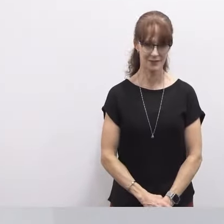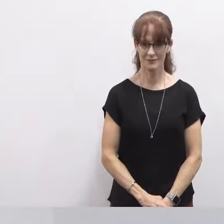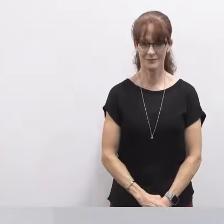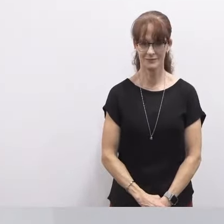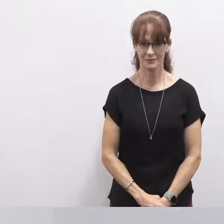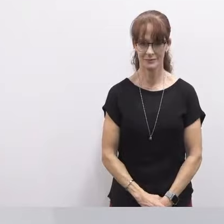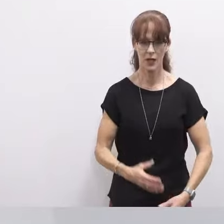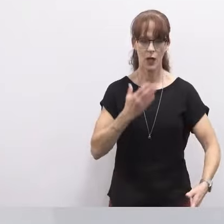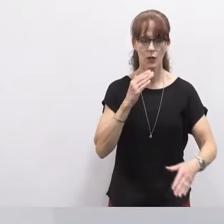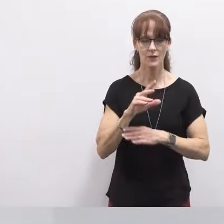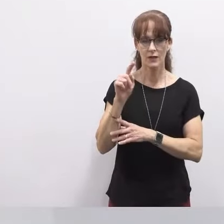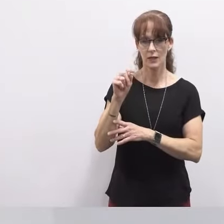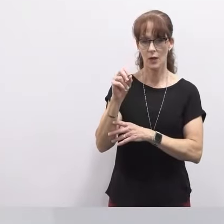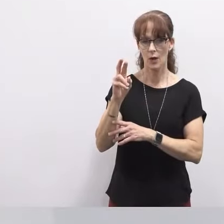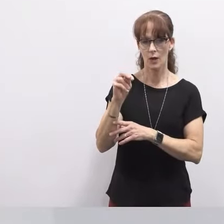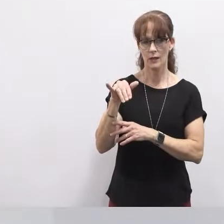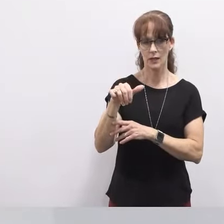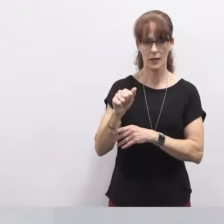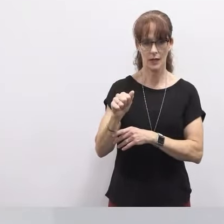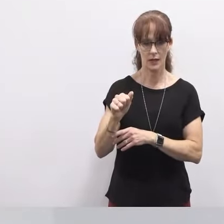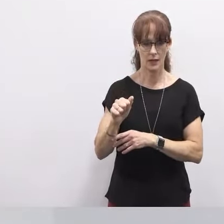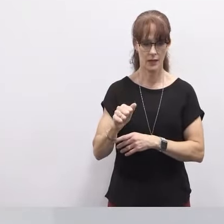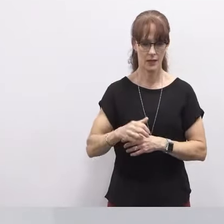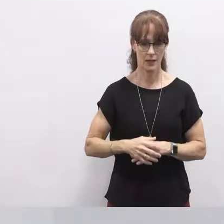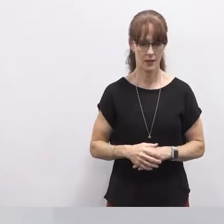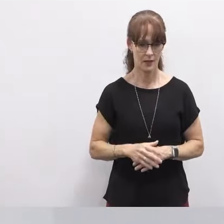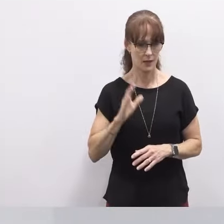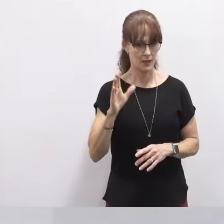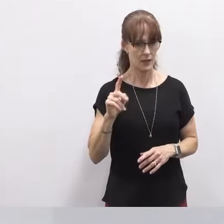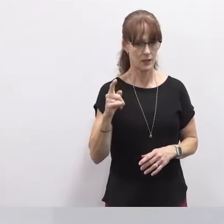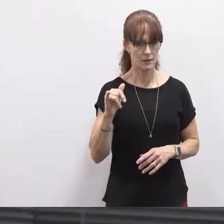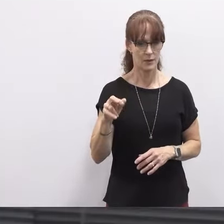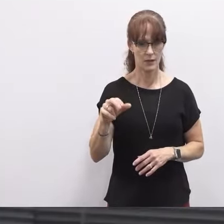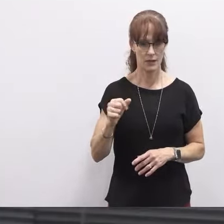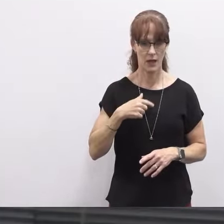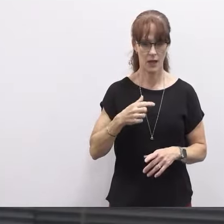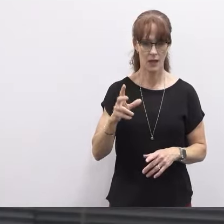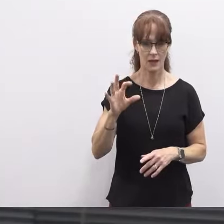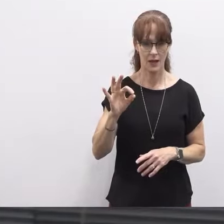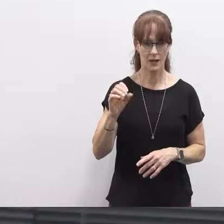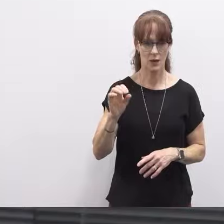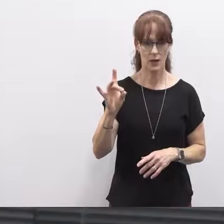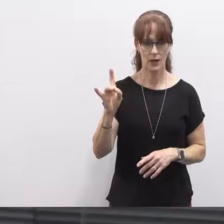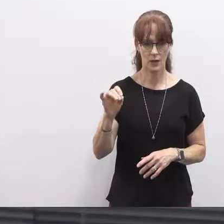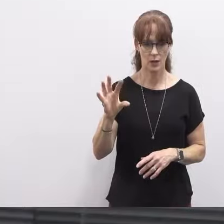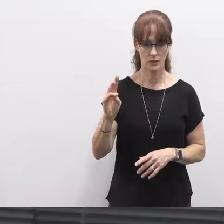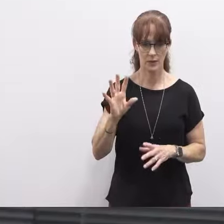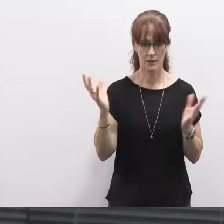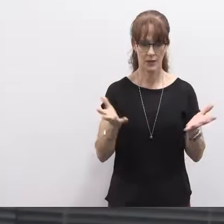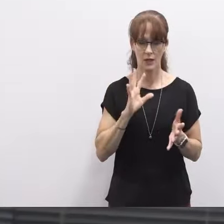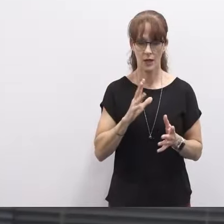Good evening, Tonya welcome. Hi, Tonya . I go to item 906. I'm here to talk about redistricting.